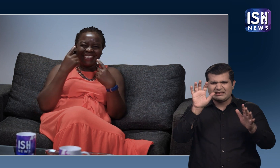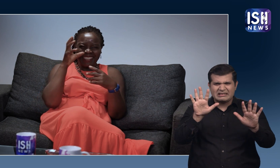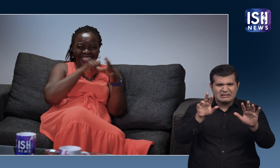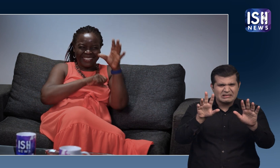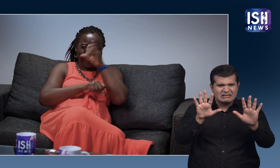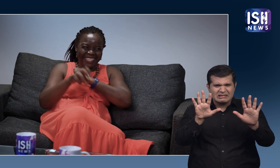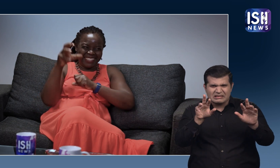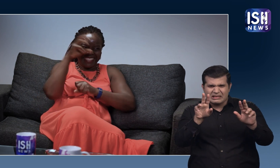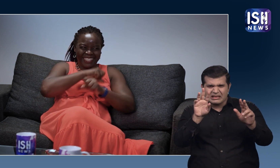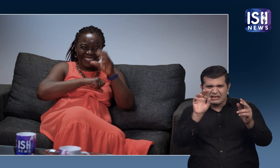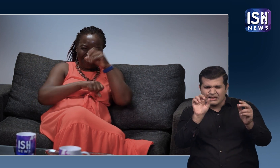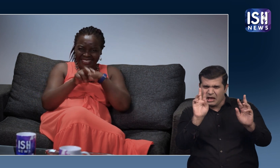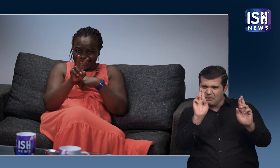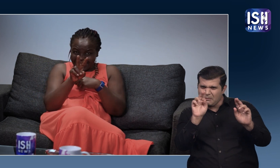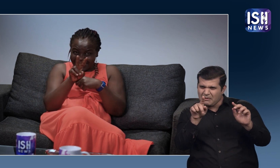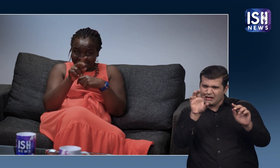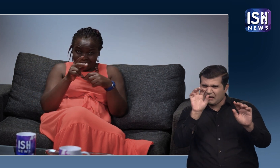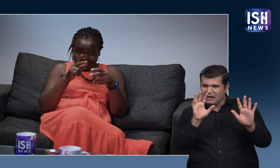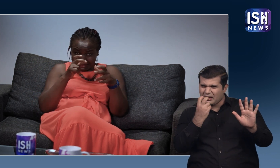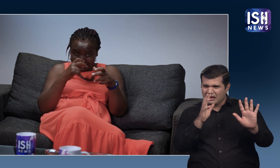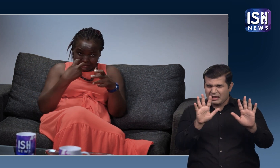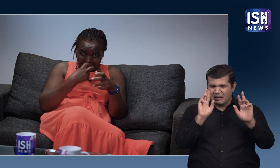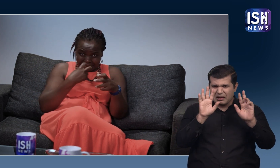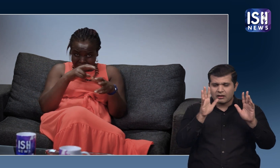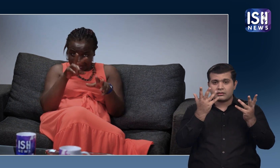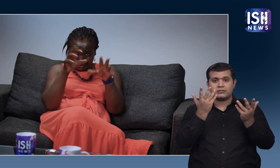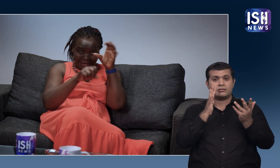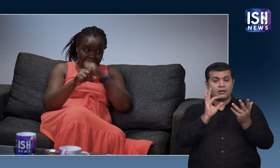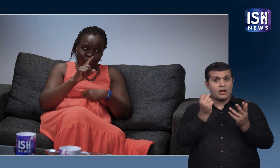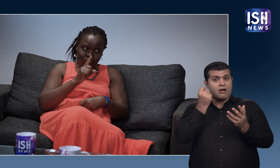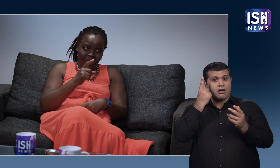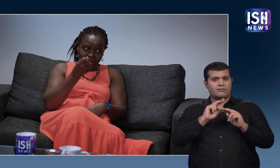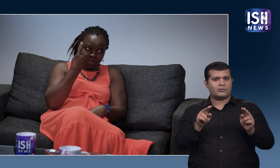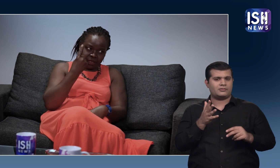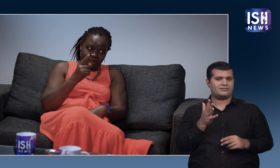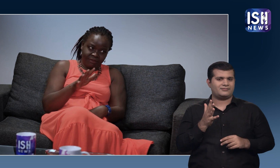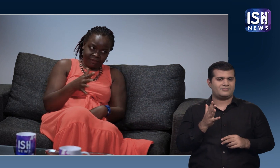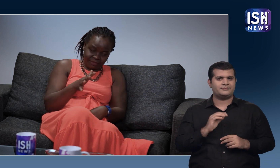They keep on guessing and guessing while lip-reading. They don't really understand well.